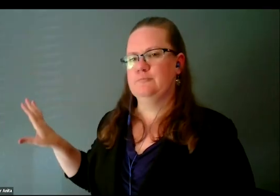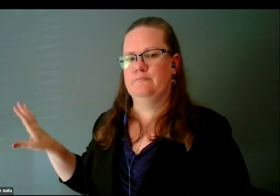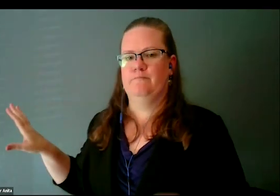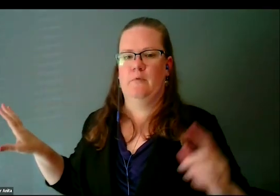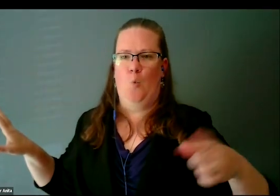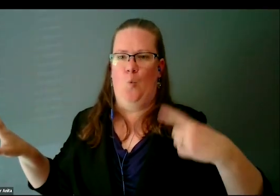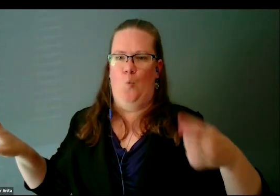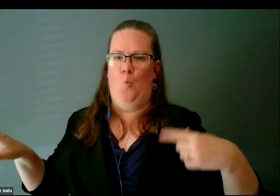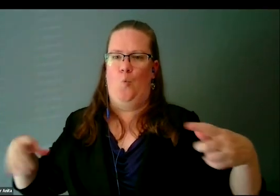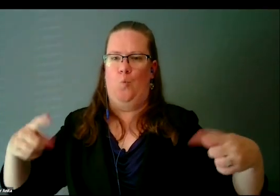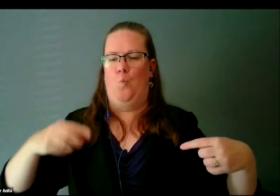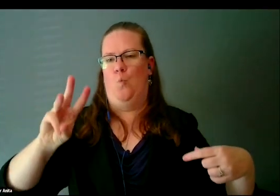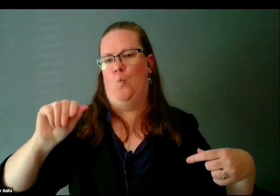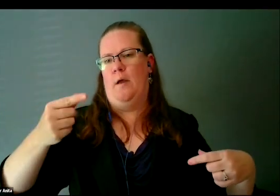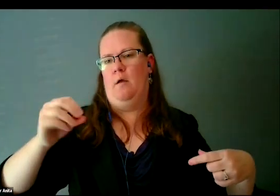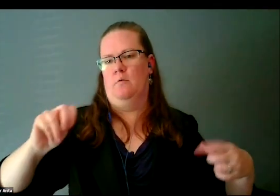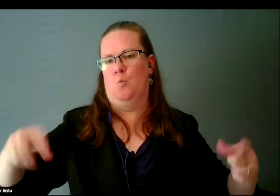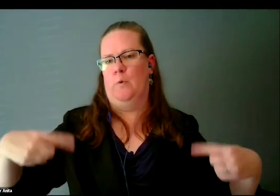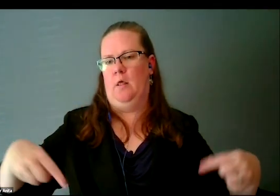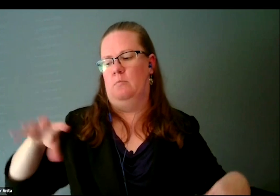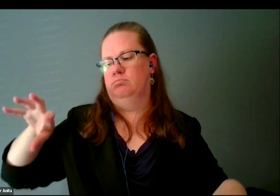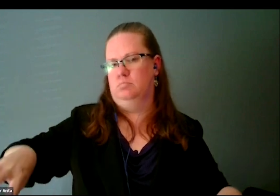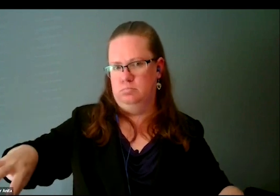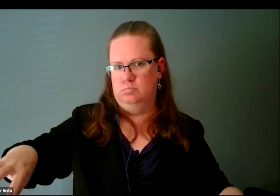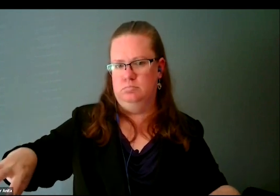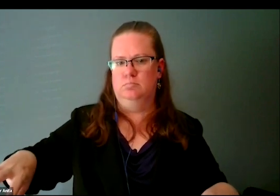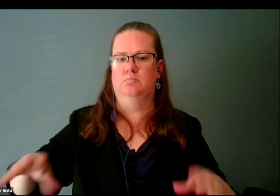There's a bakery below with cutout of the ovens